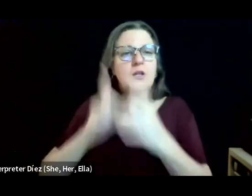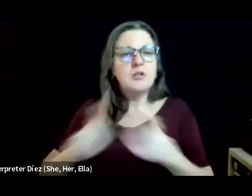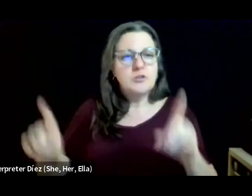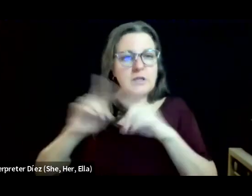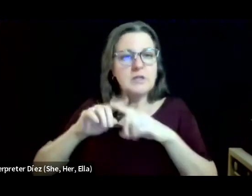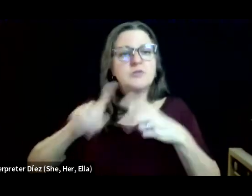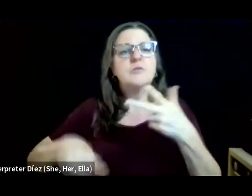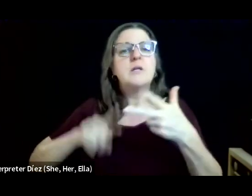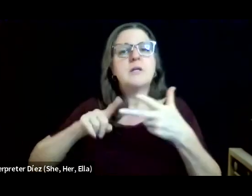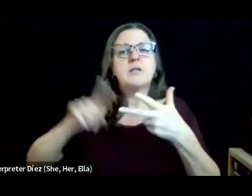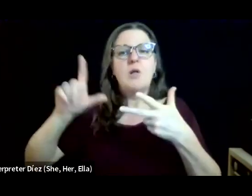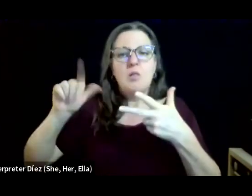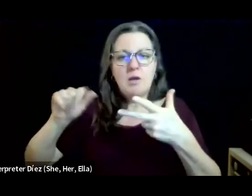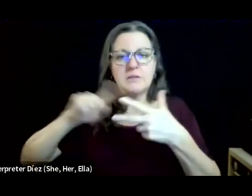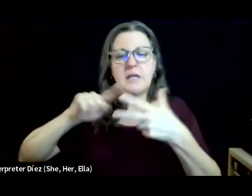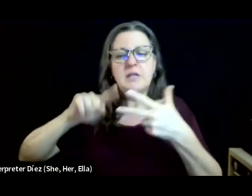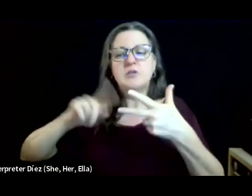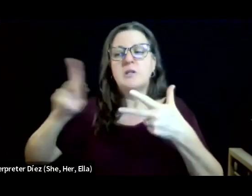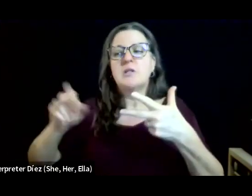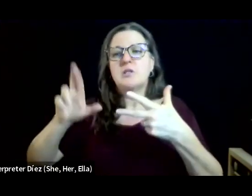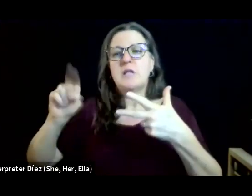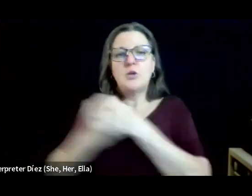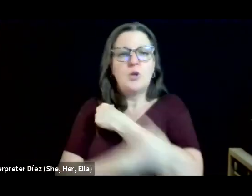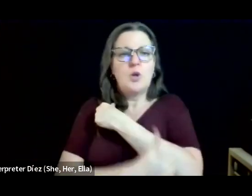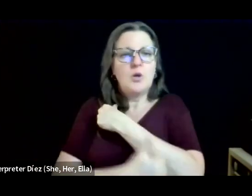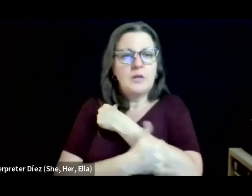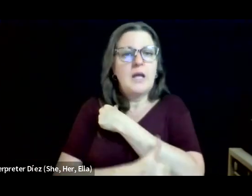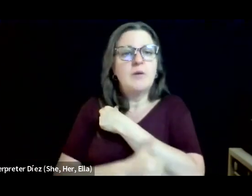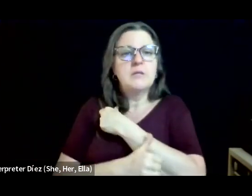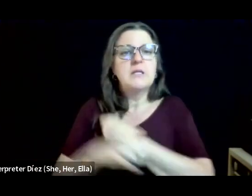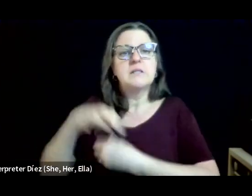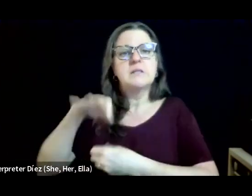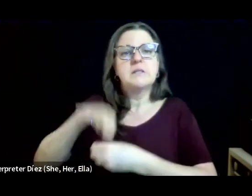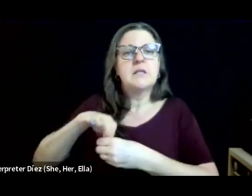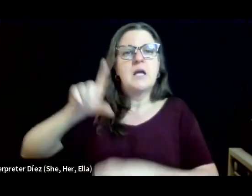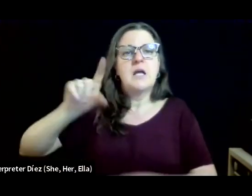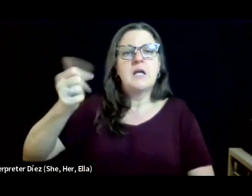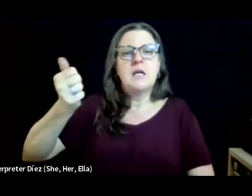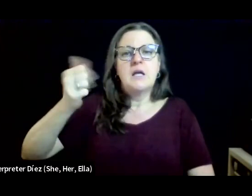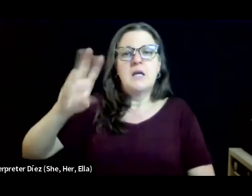and Kern County) Election of 2016 General Obligation Bonds,